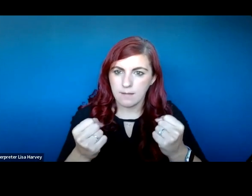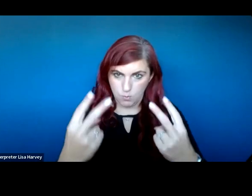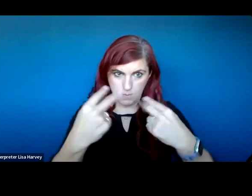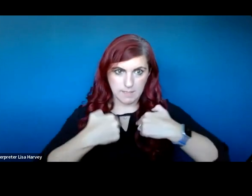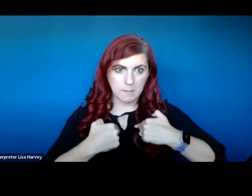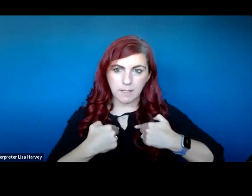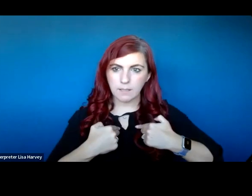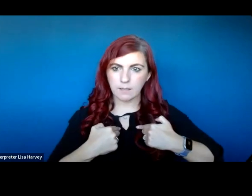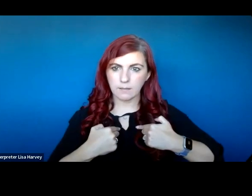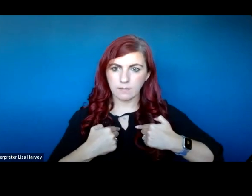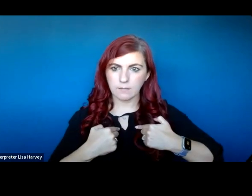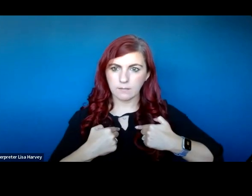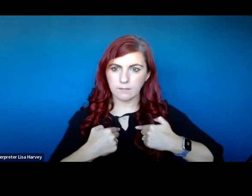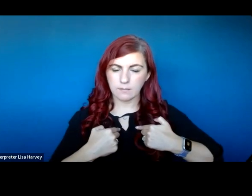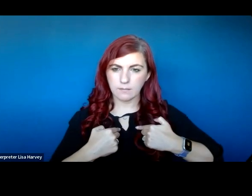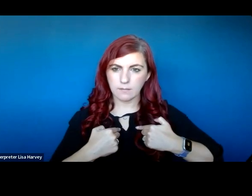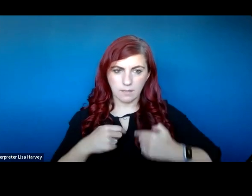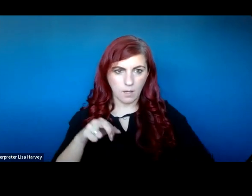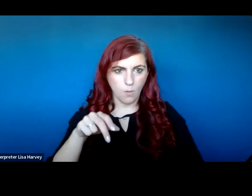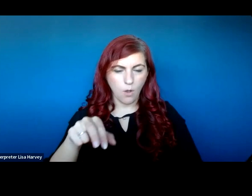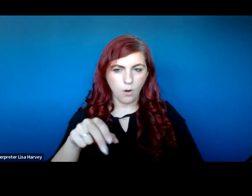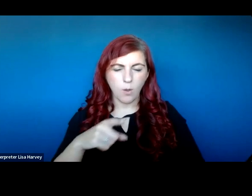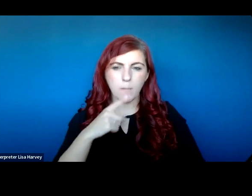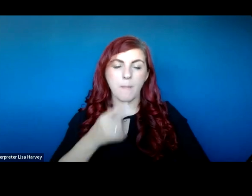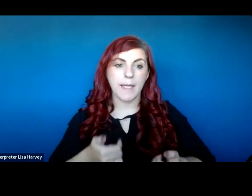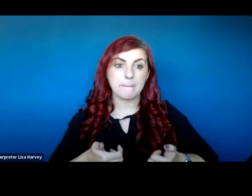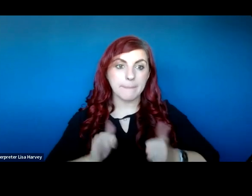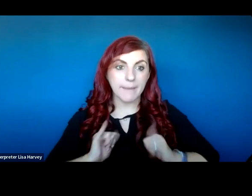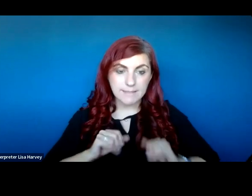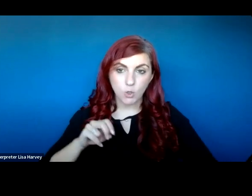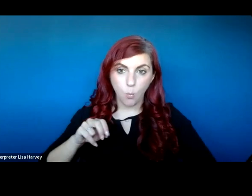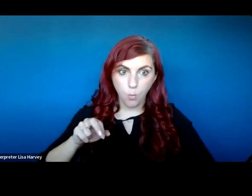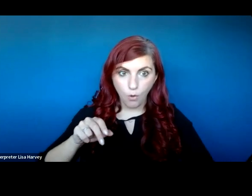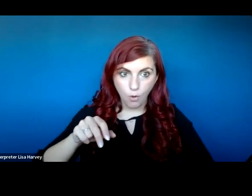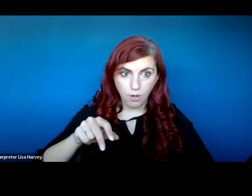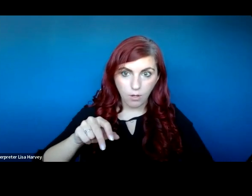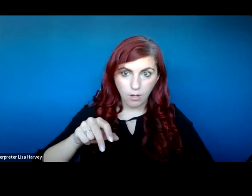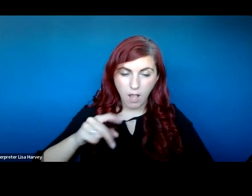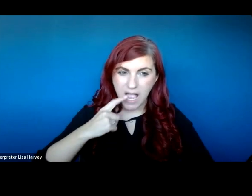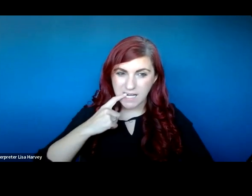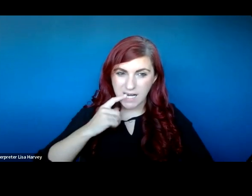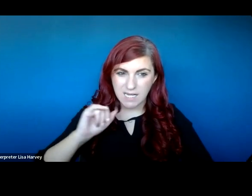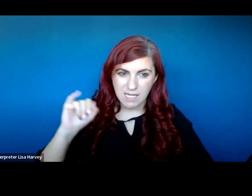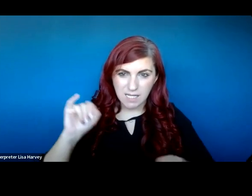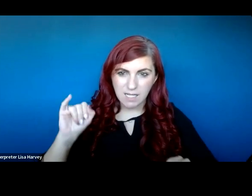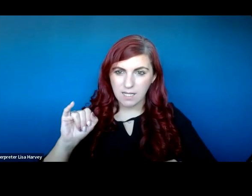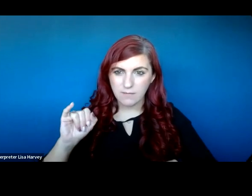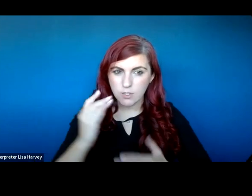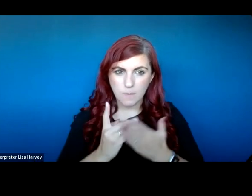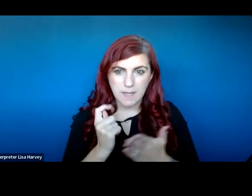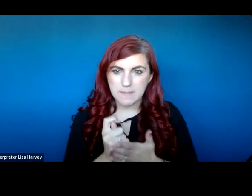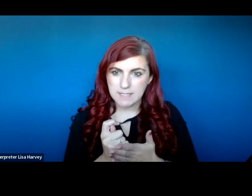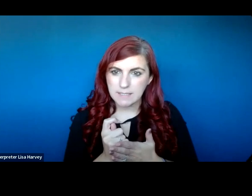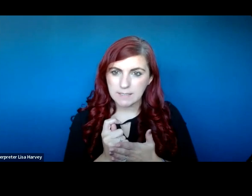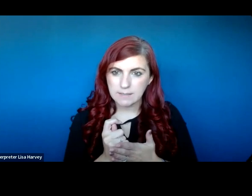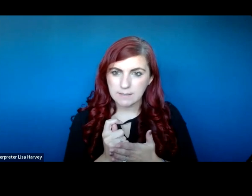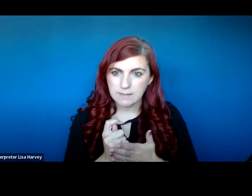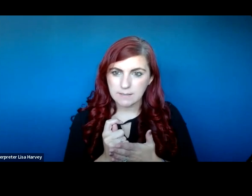normal person, but my ability to walk is terrible at times and 25 metres and I'm